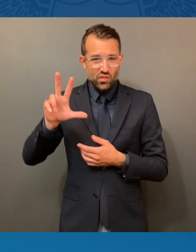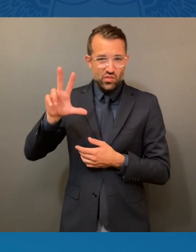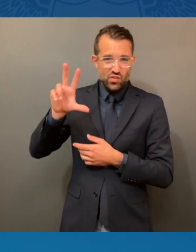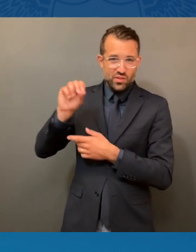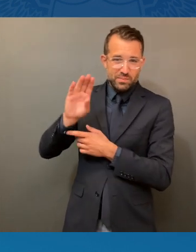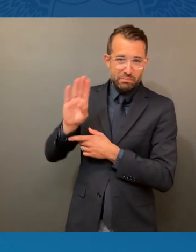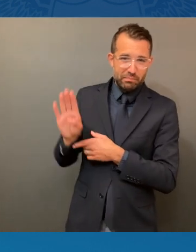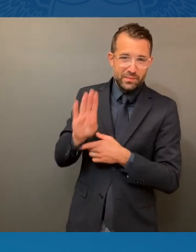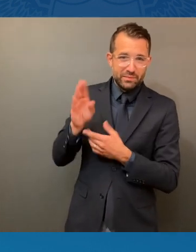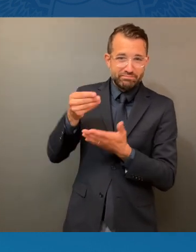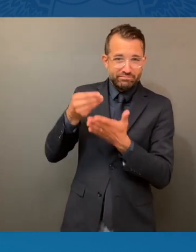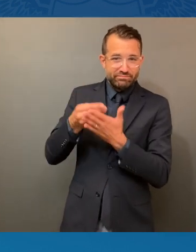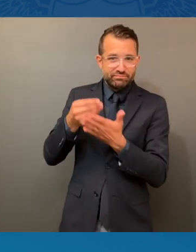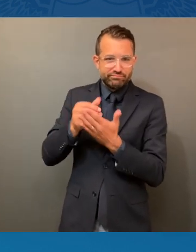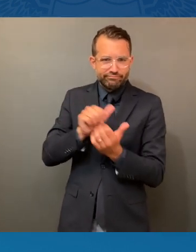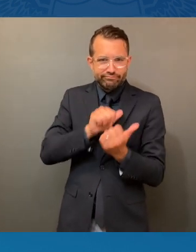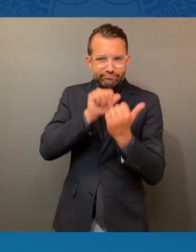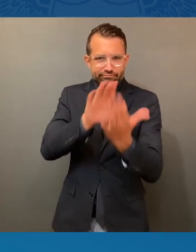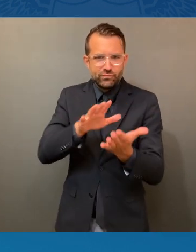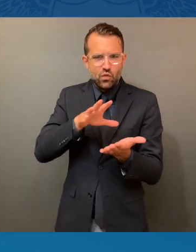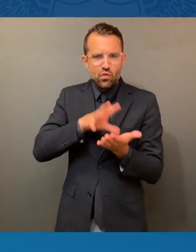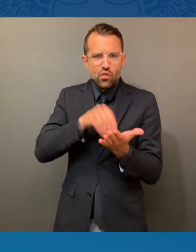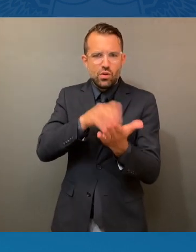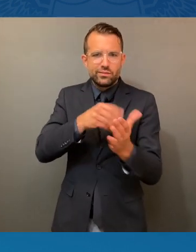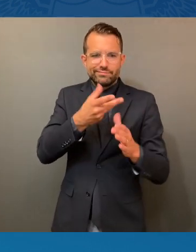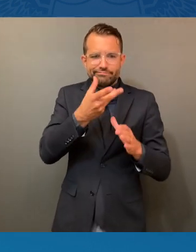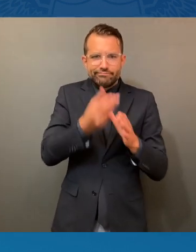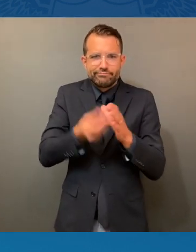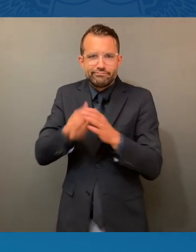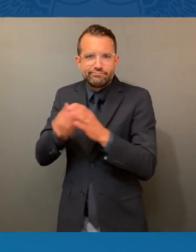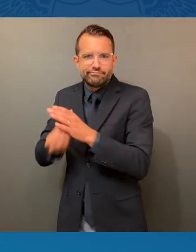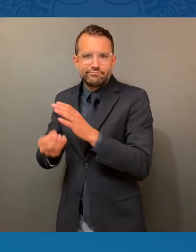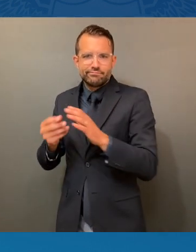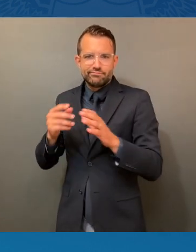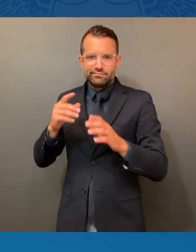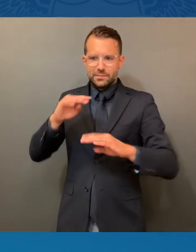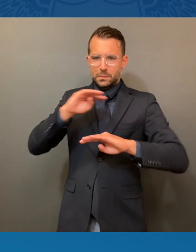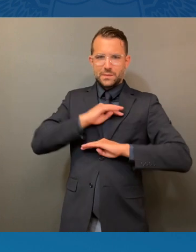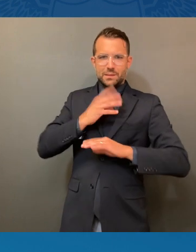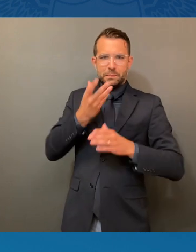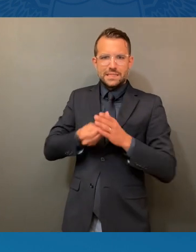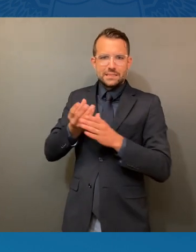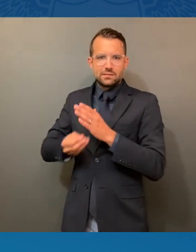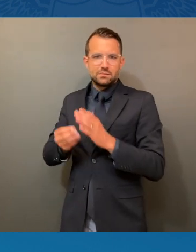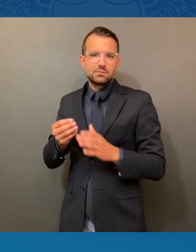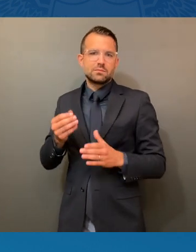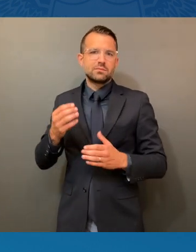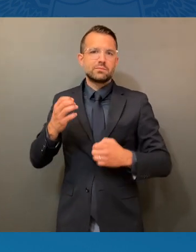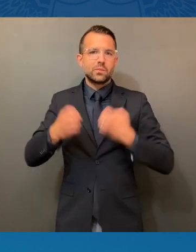and to meet the social and emotional needs of students disproportionately impacted by the pandemic,